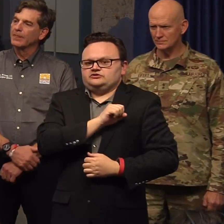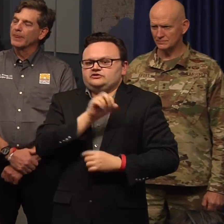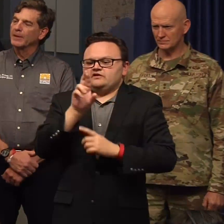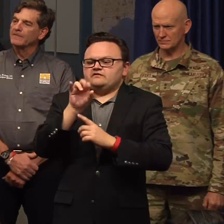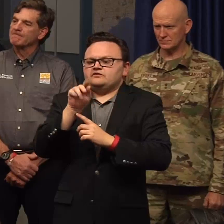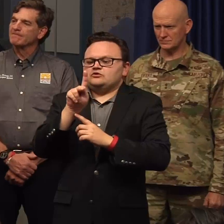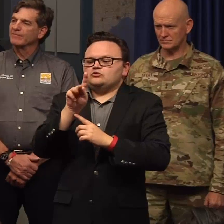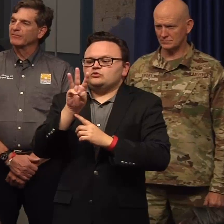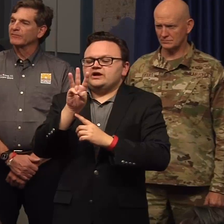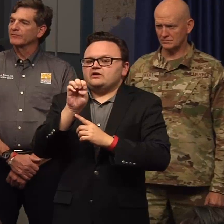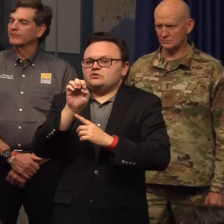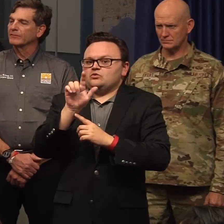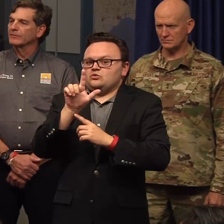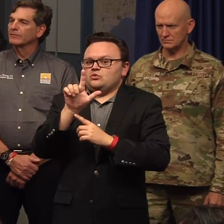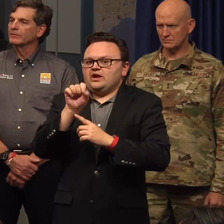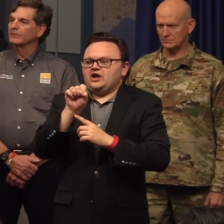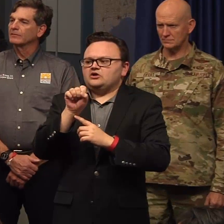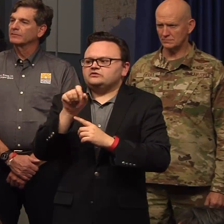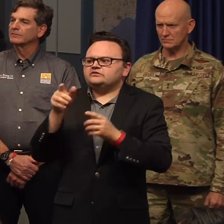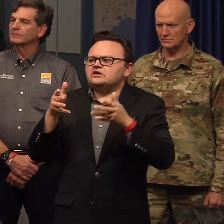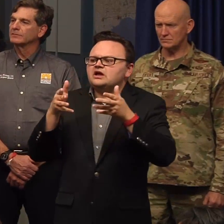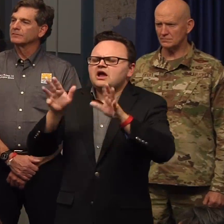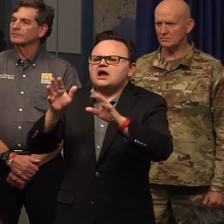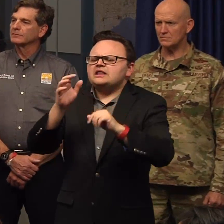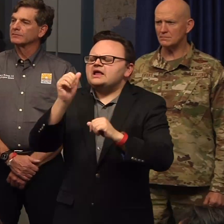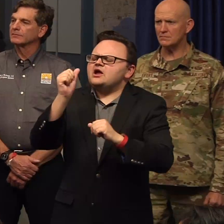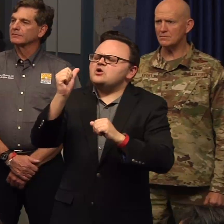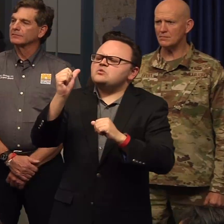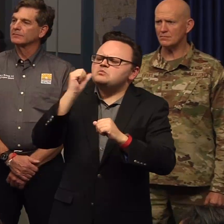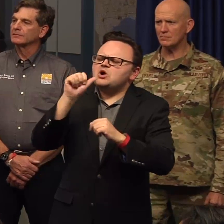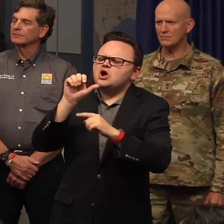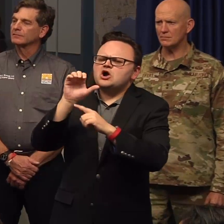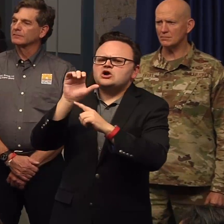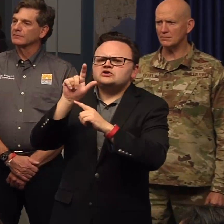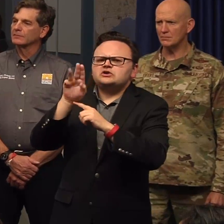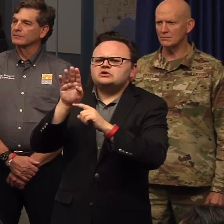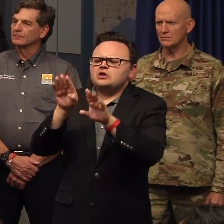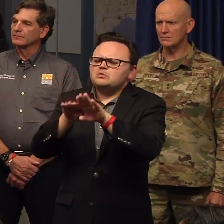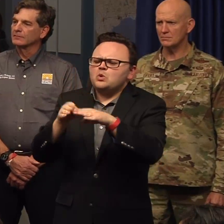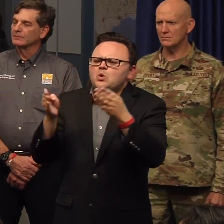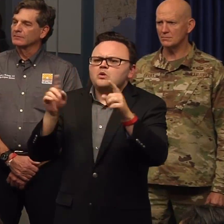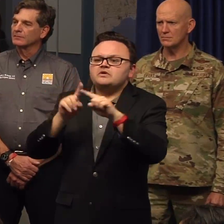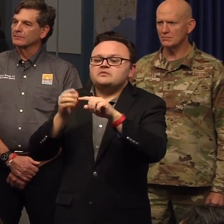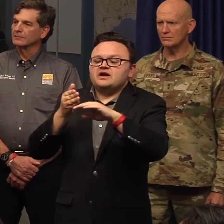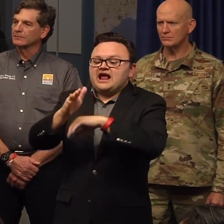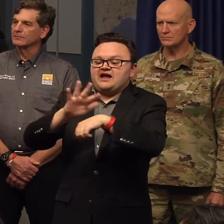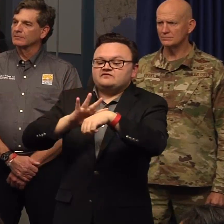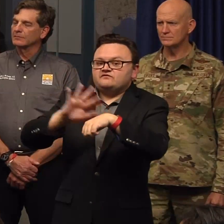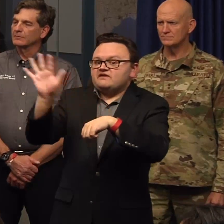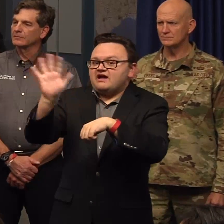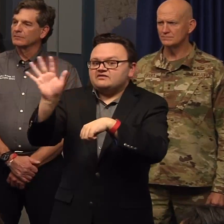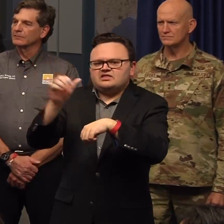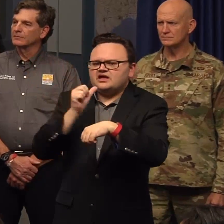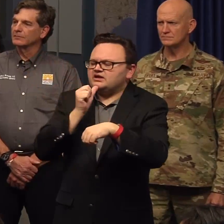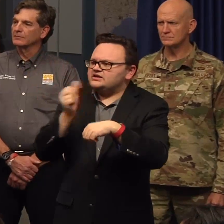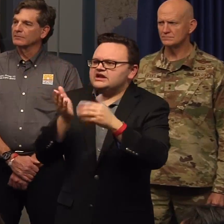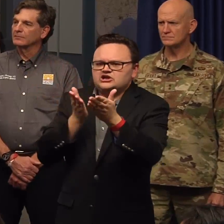AND THERE HAVE BEEN OVER 2100 PEOPLE MONITORED TO DATE, IT HUNDRED 78 ARE CURRENTLY BEING MONITORED SO THOSE FOLKS AT THE HEALTH DEPARTMENT ARE WORKING